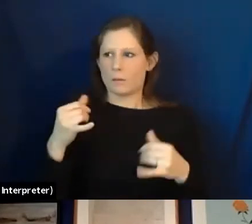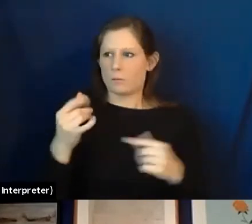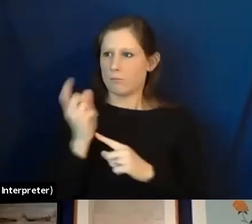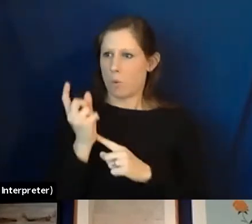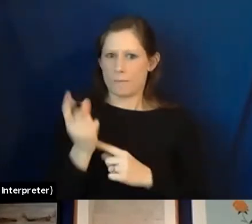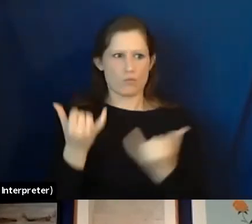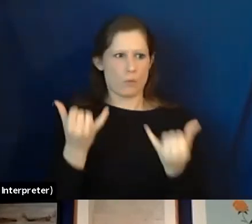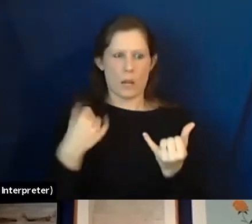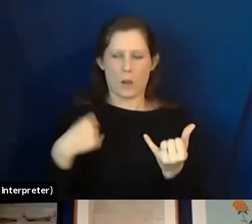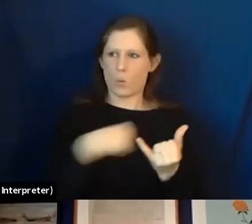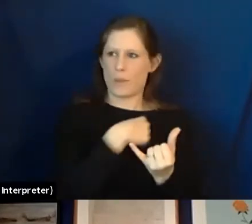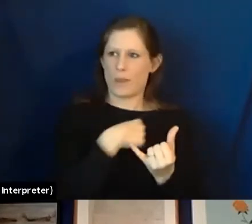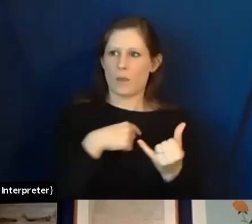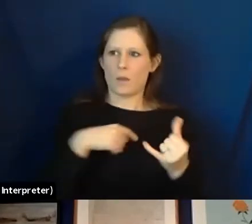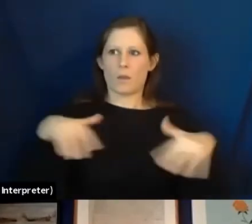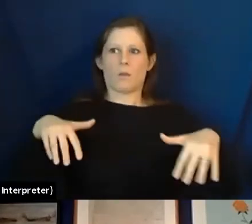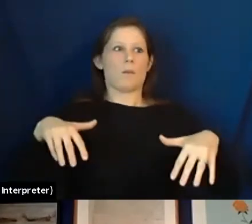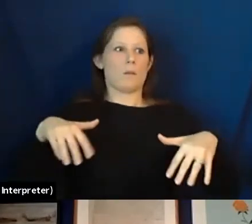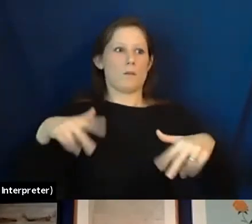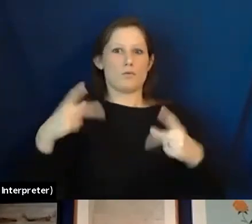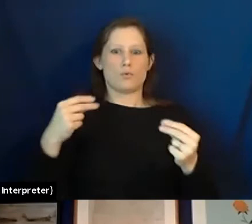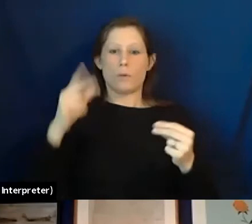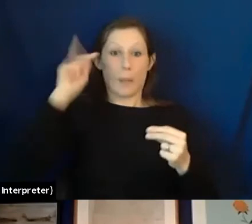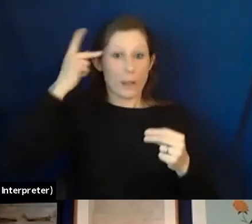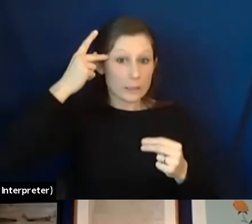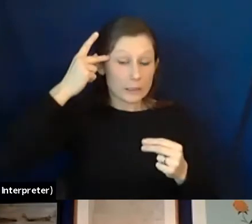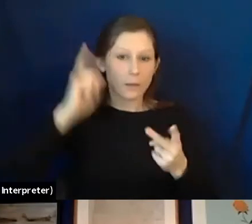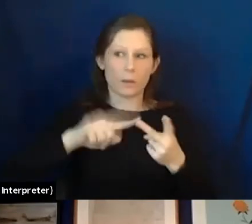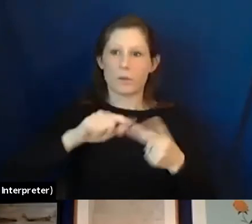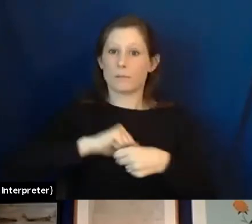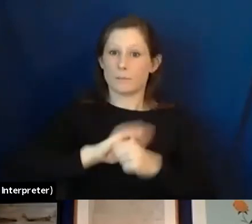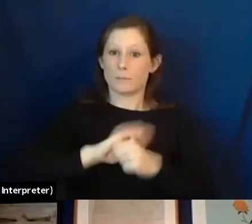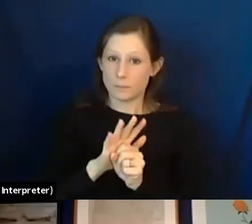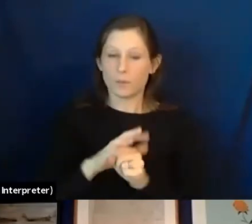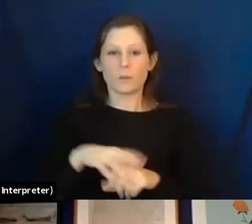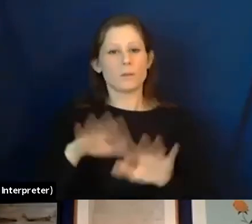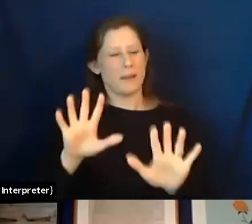that we're in politically and with the pandemic but at the same time it's a moment of great